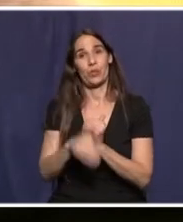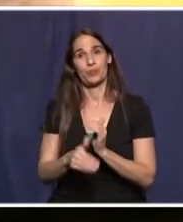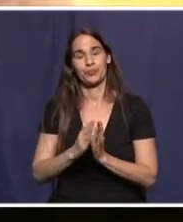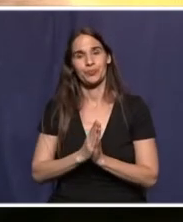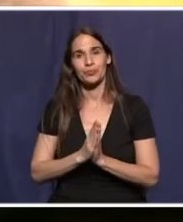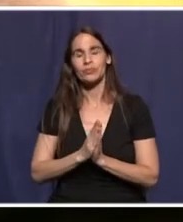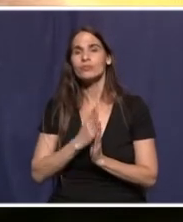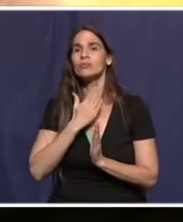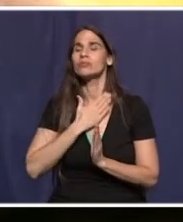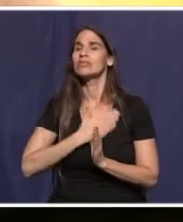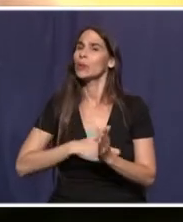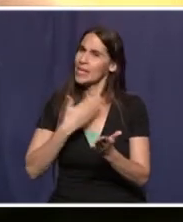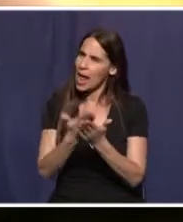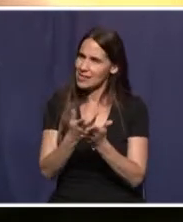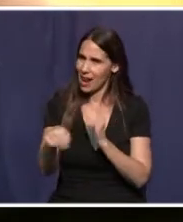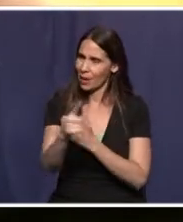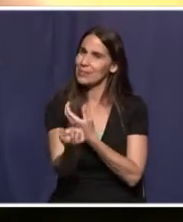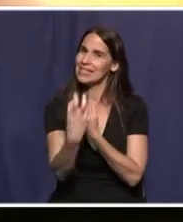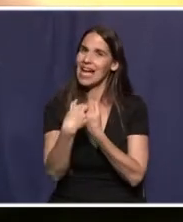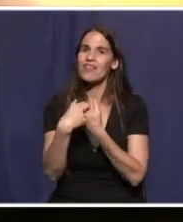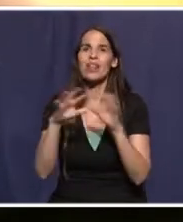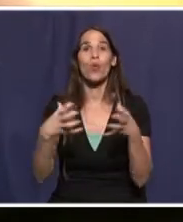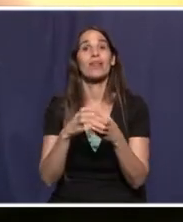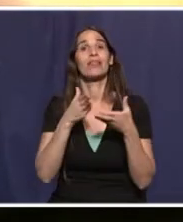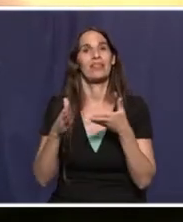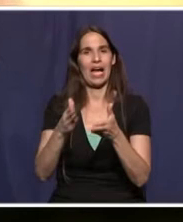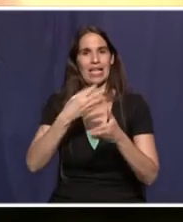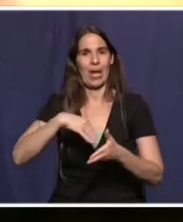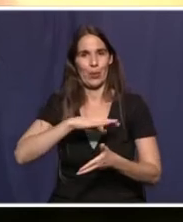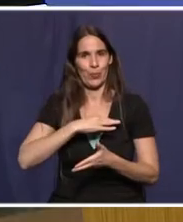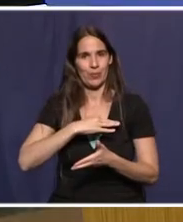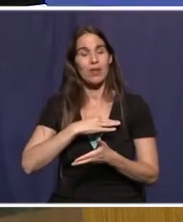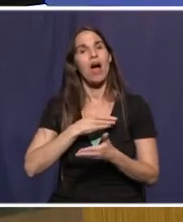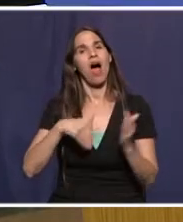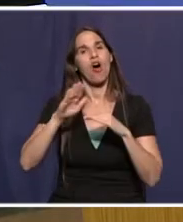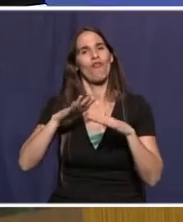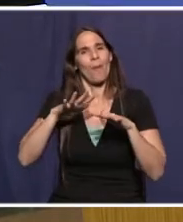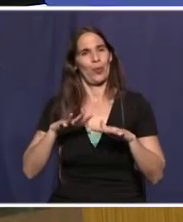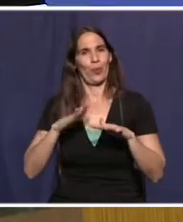I want to offer you to join the Darkenu movement, the movement of Israel's moderate majority. And fight alongside us